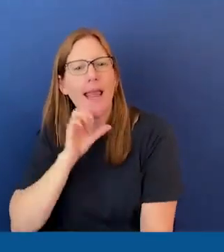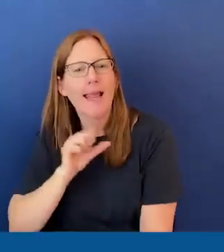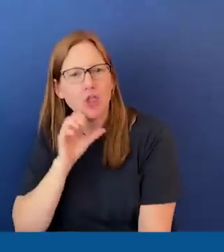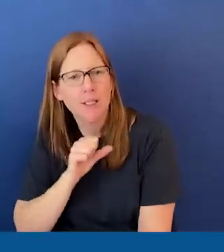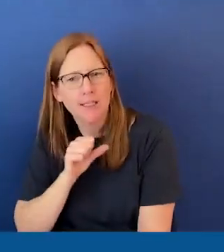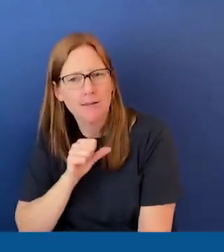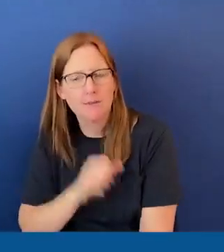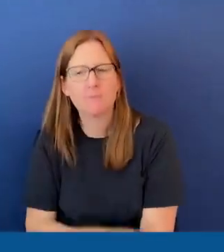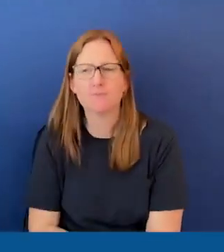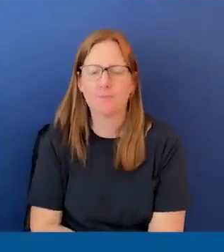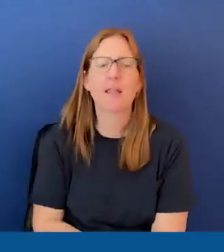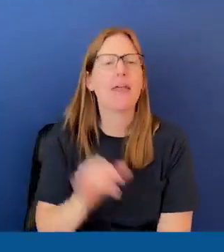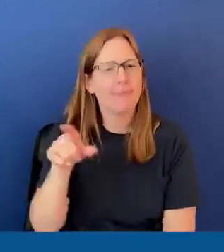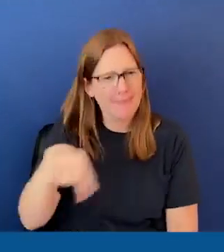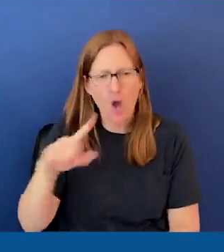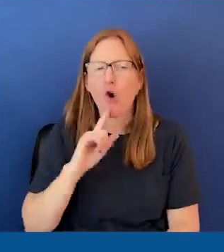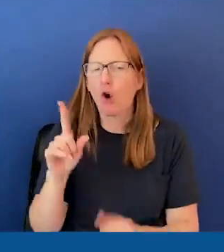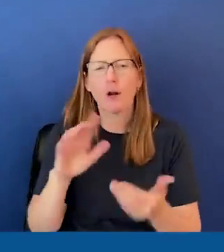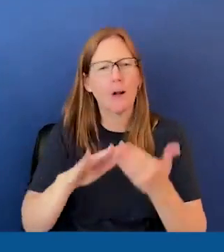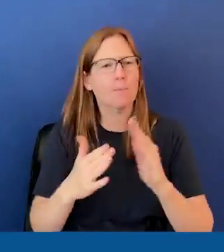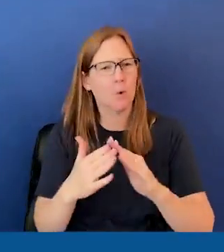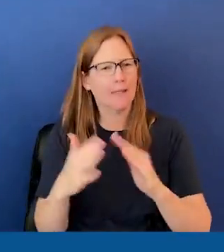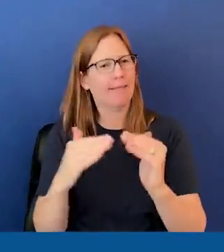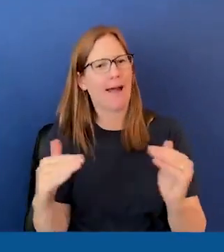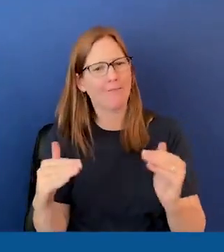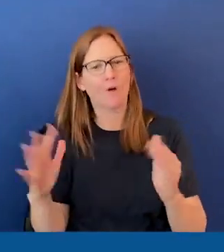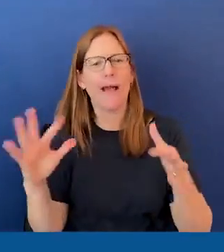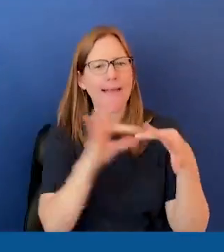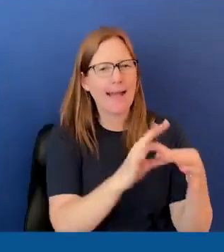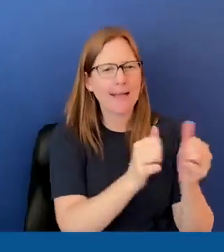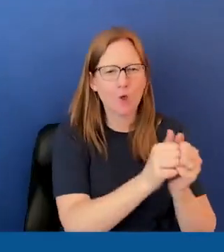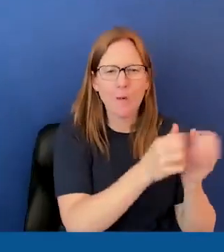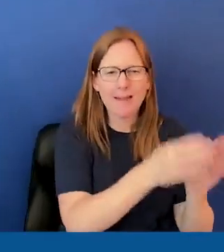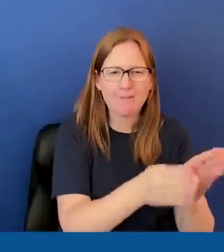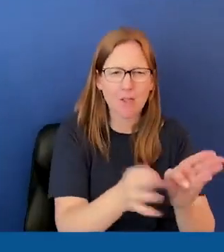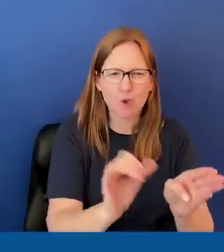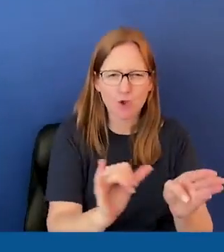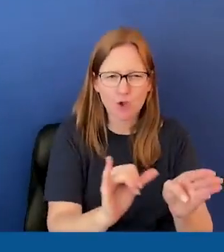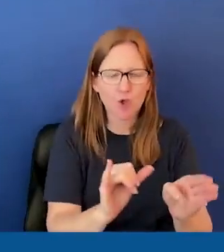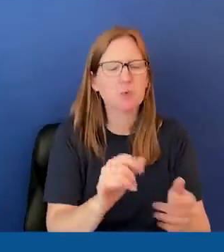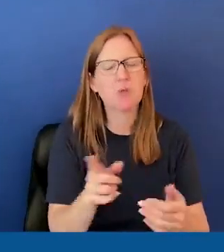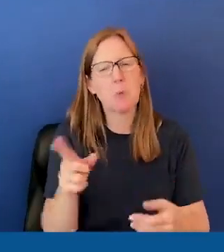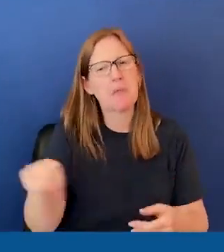they are at the community level and connected to individuals. And so, they would likely be helpful partners